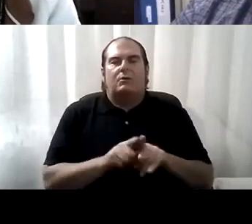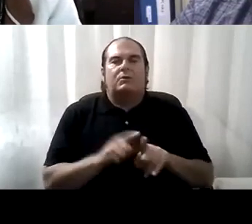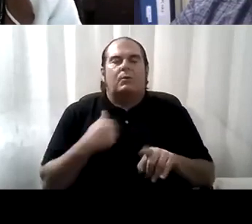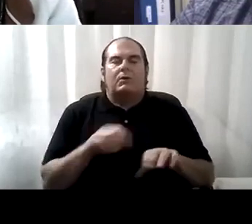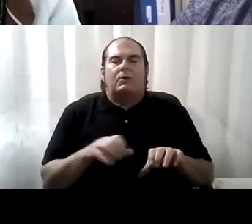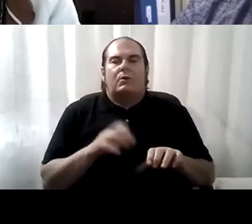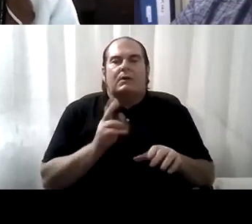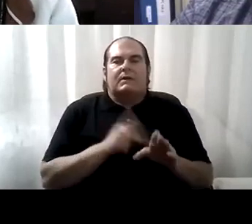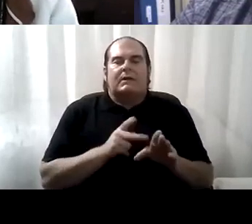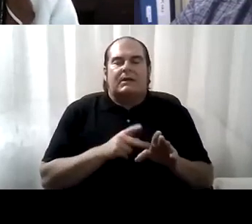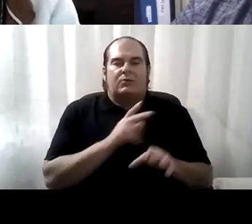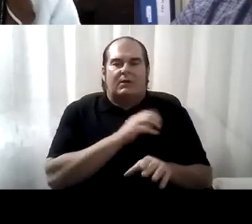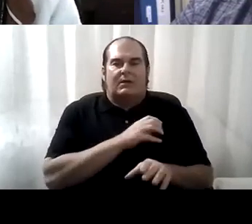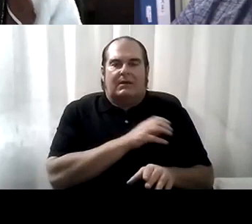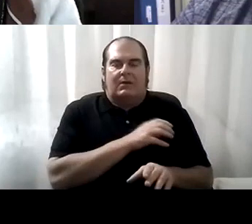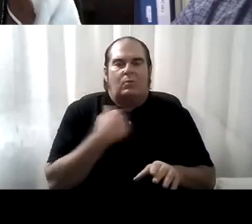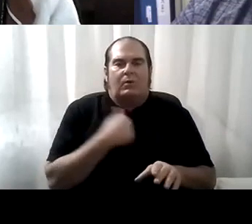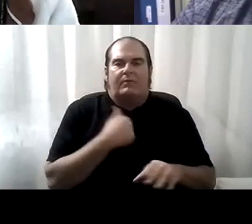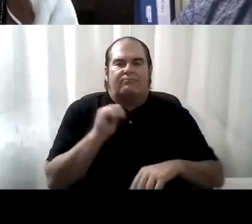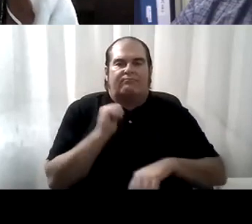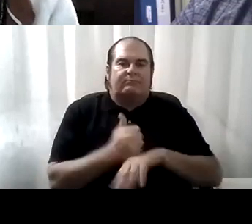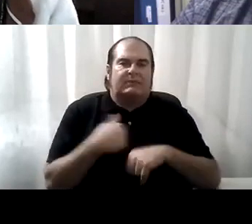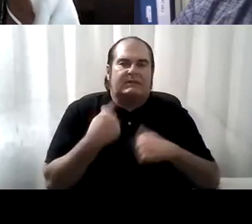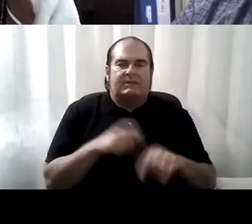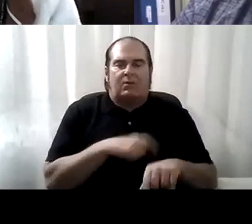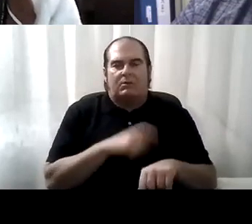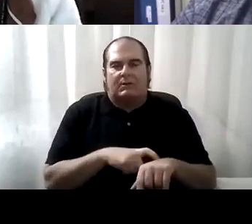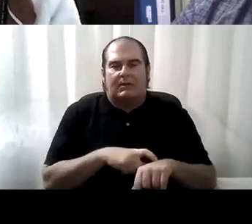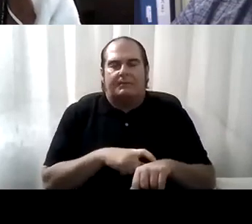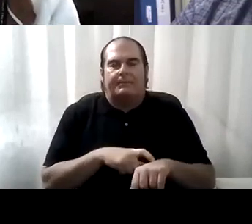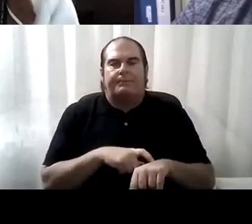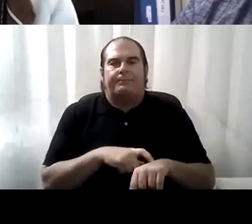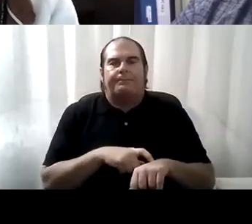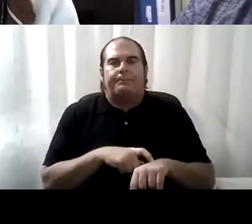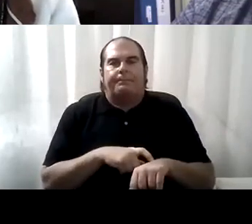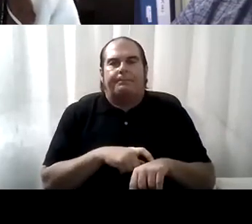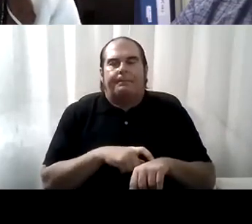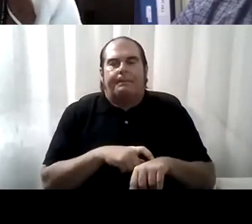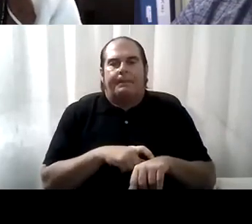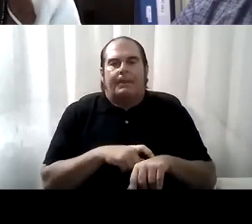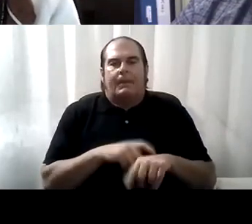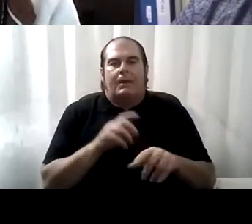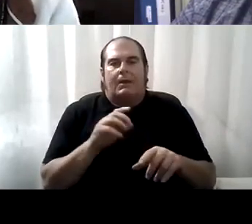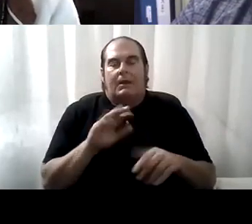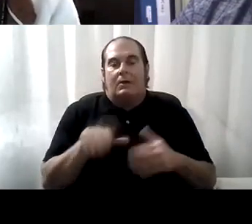We've had that in place for a long time. In all of these areas.